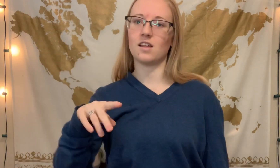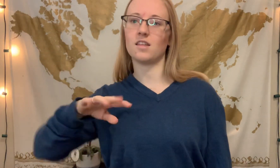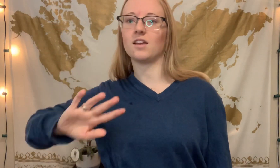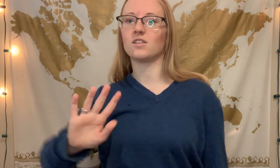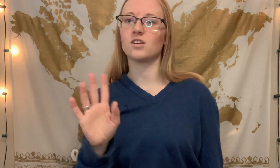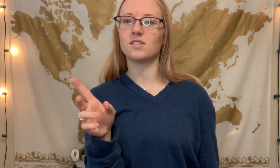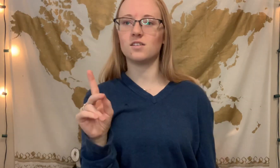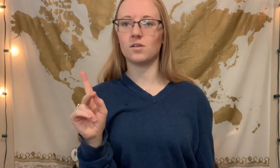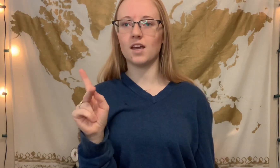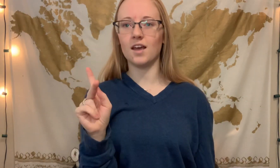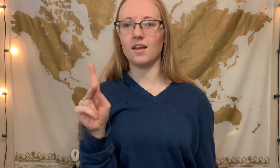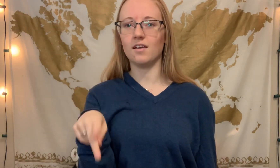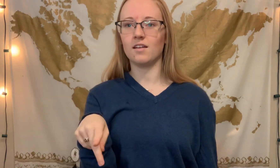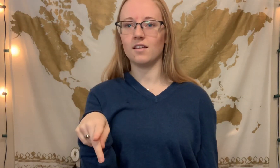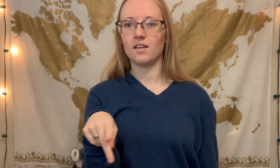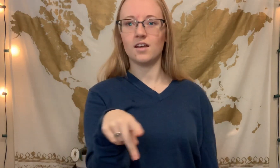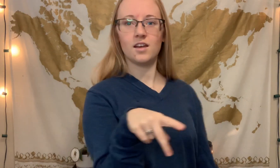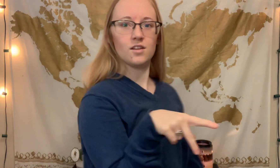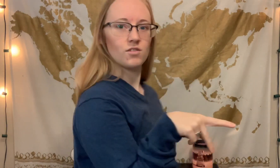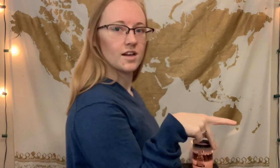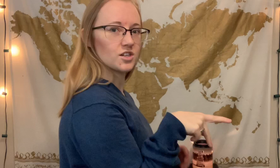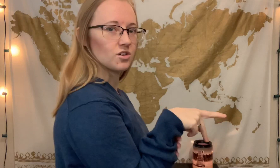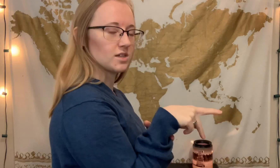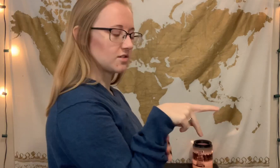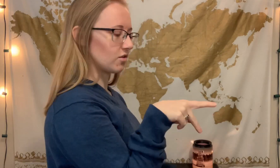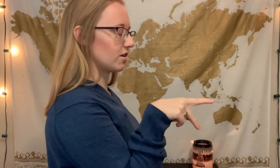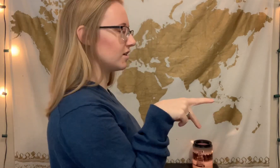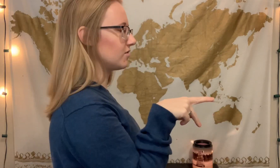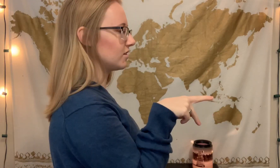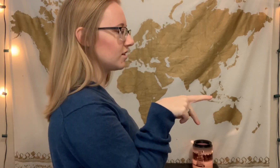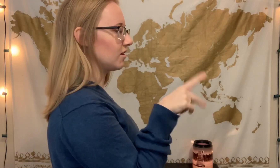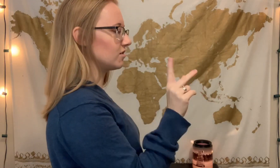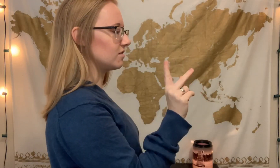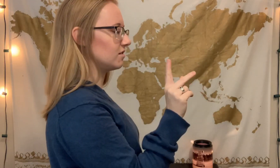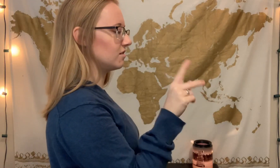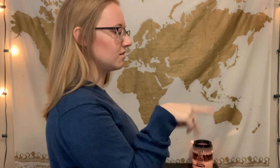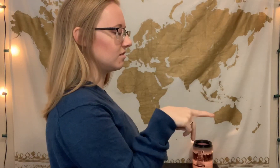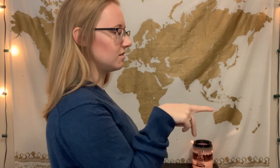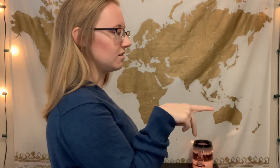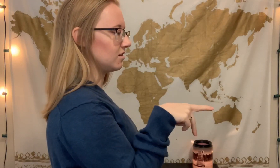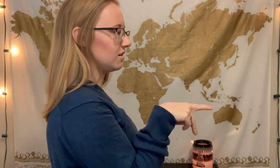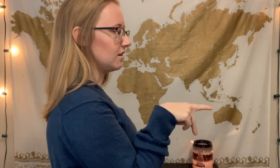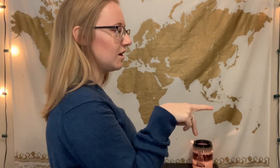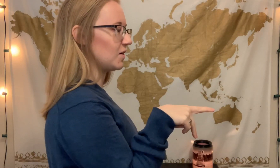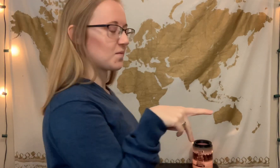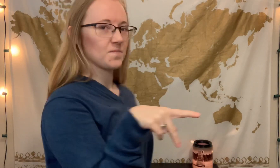anything just do a K and relax your wrist for it as far as it goes.